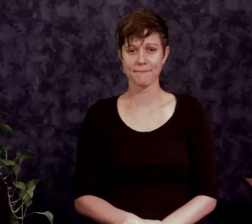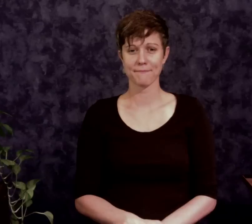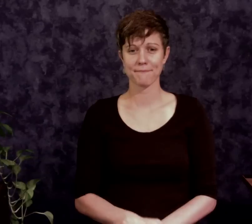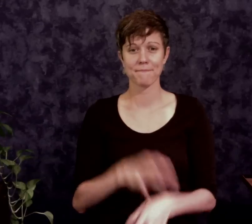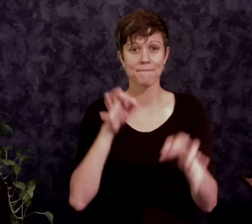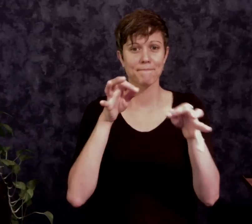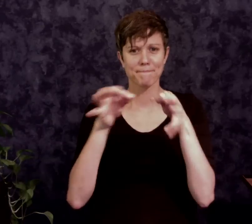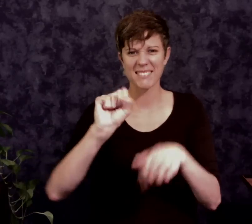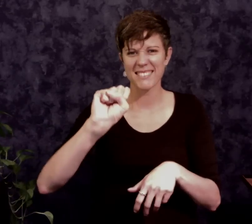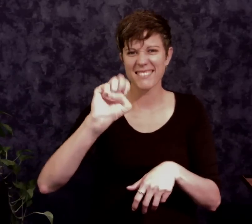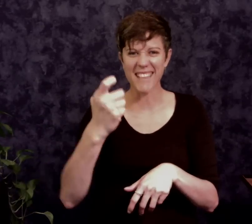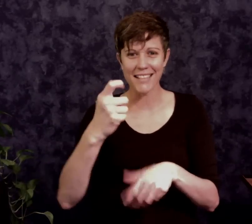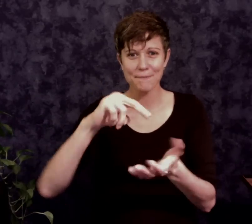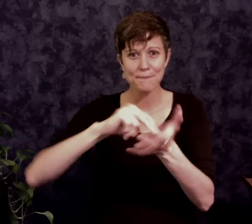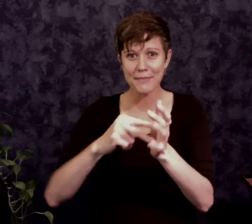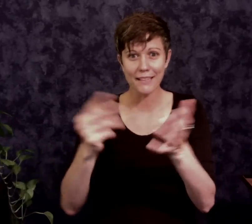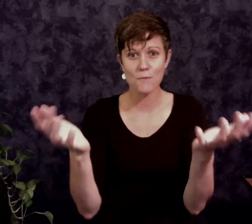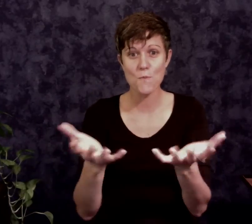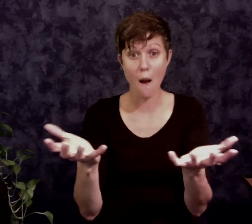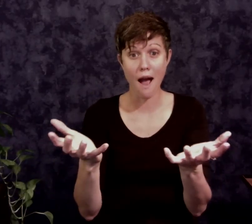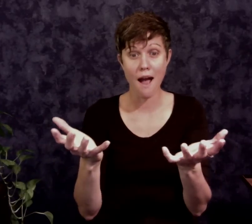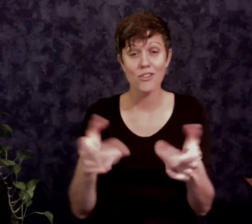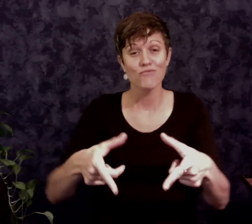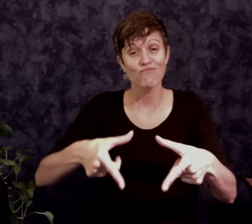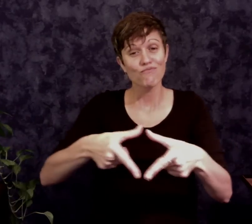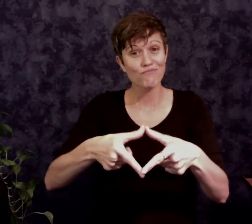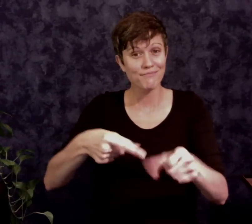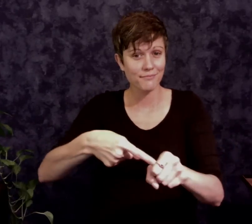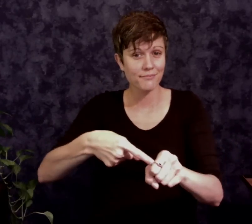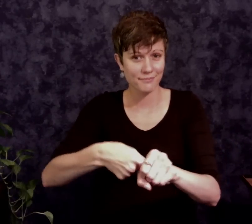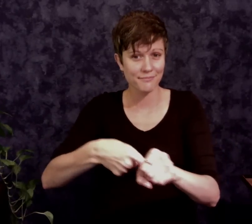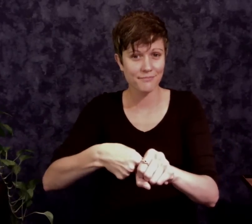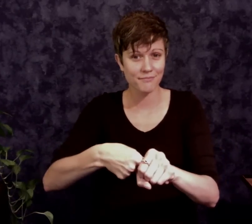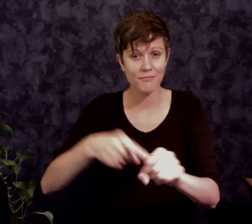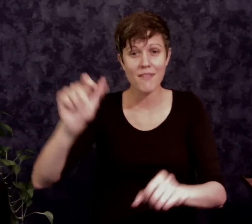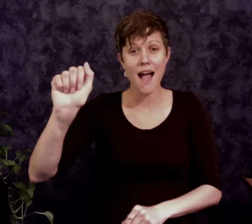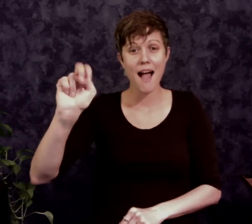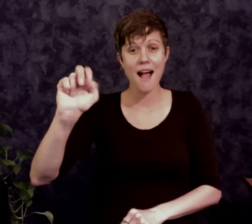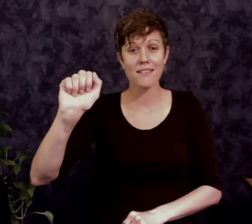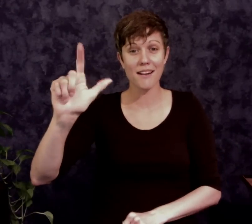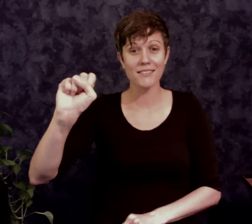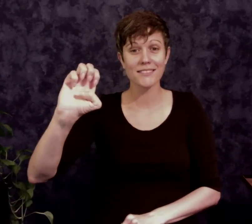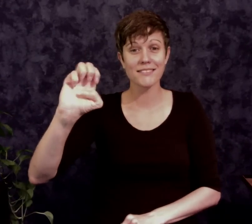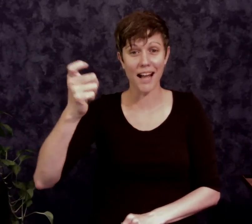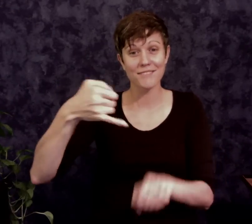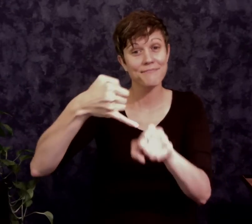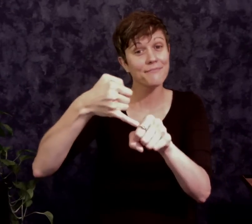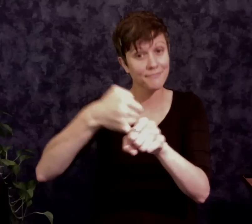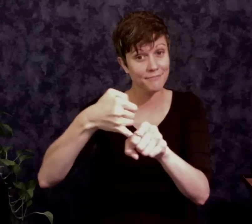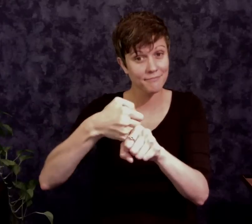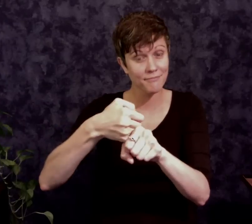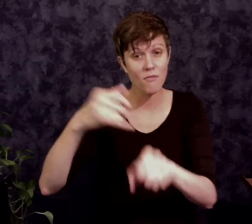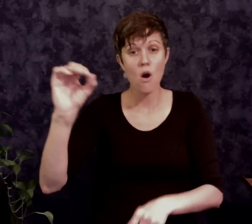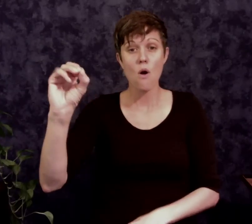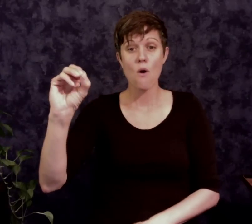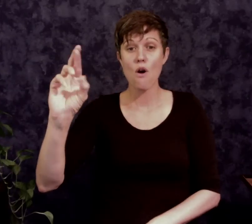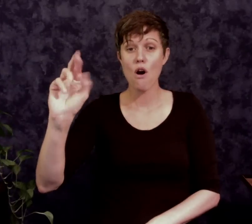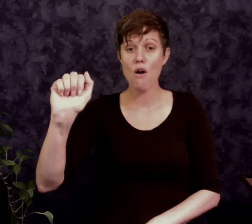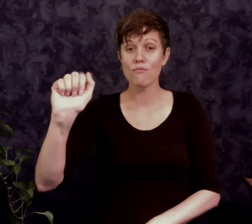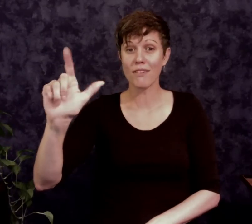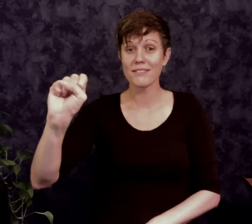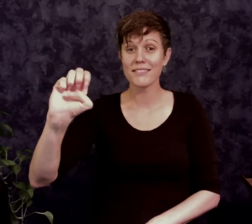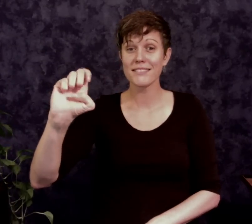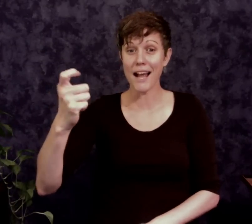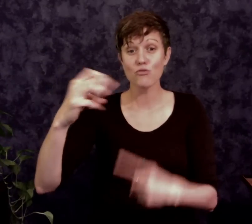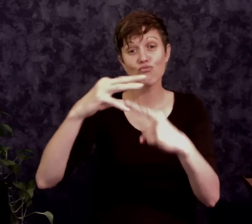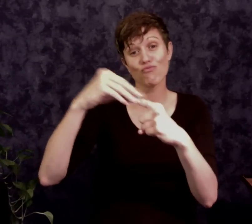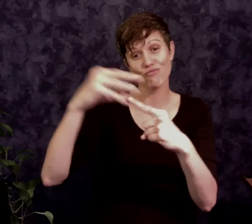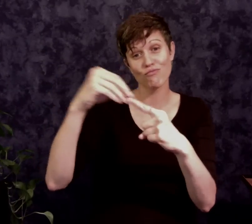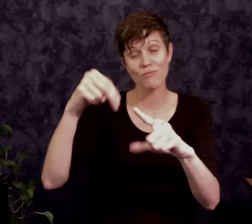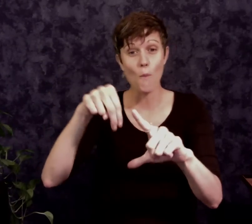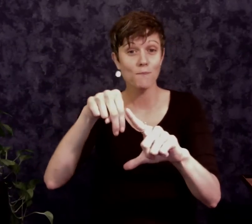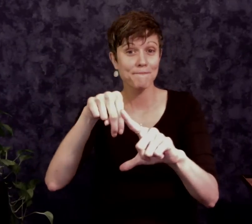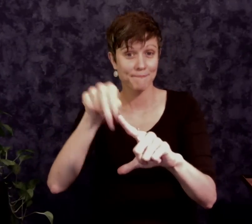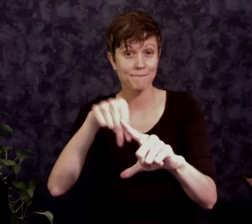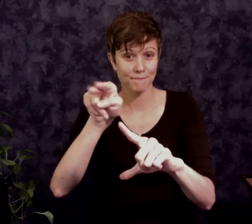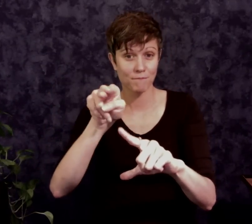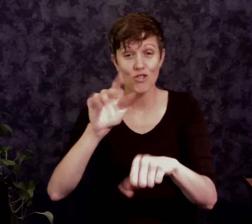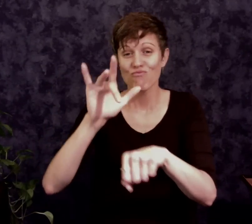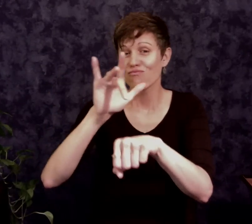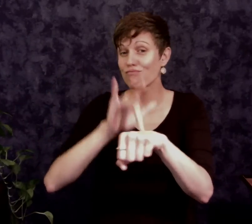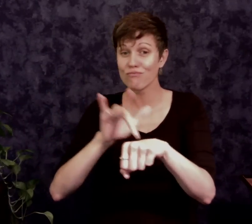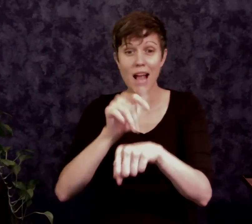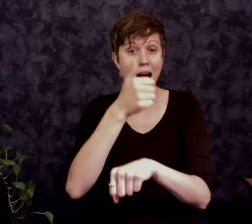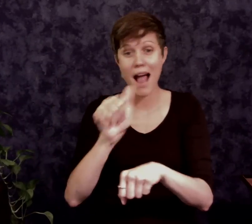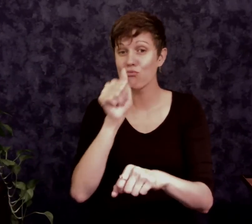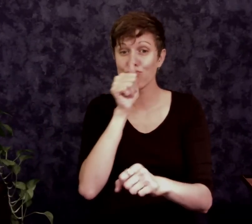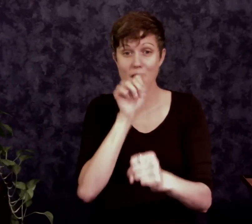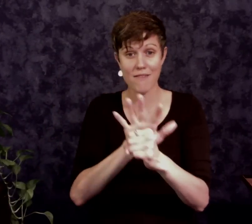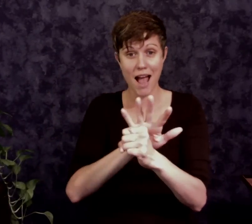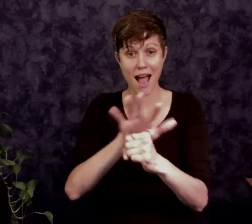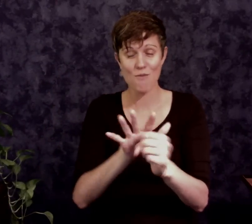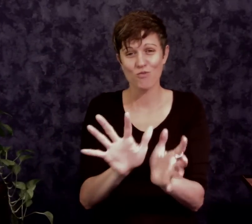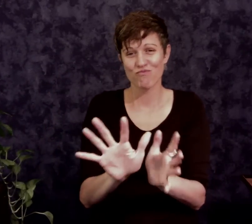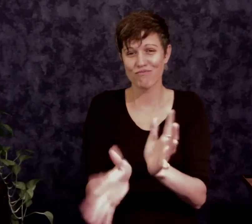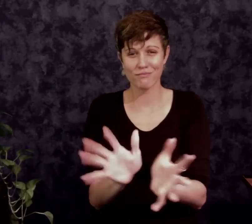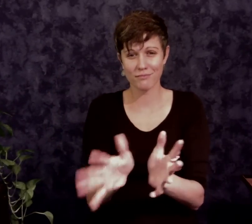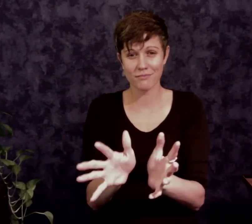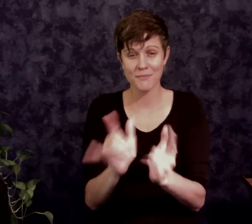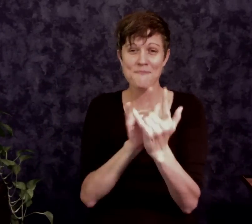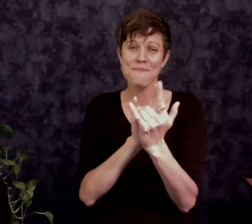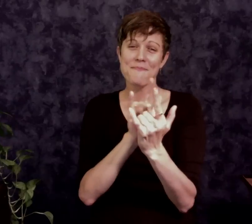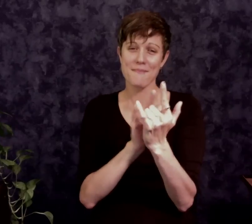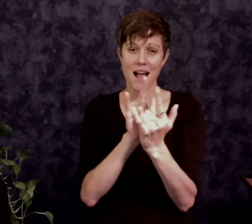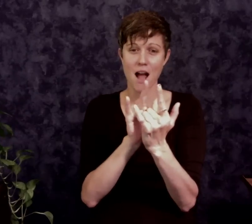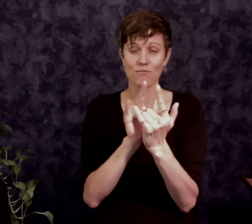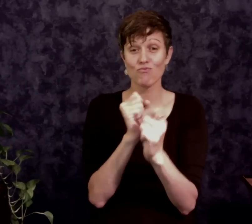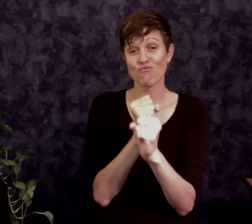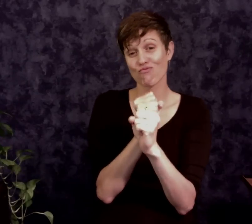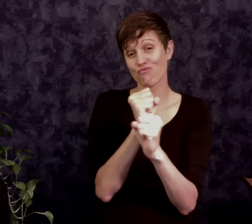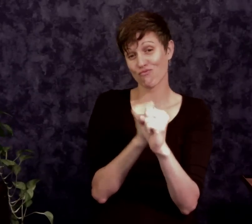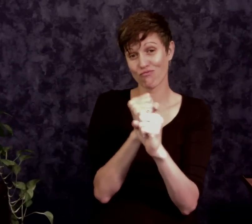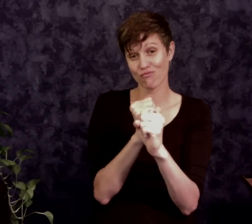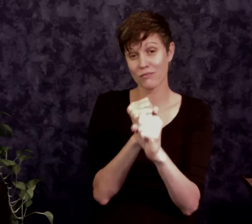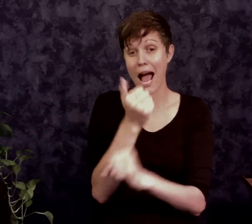Sex can mean vaginal sex, anal sex, oral sex, touching private areas, making love, making out.